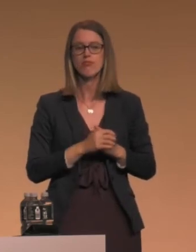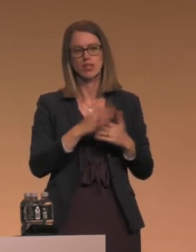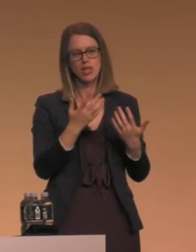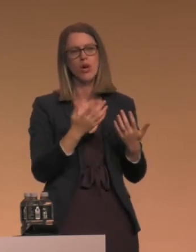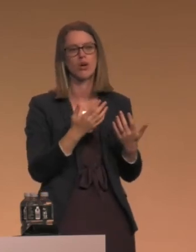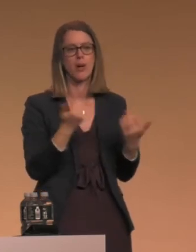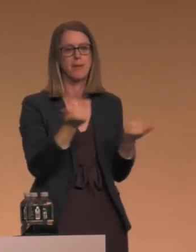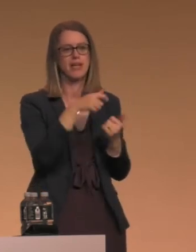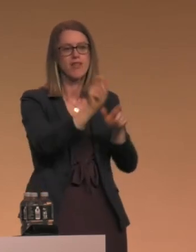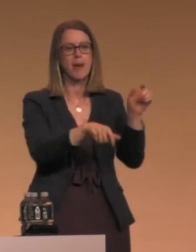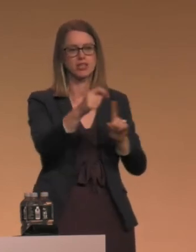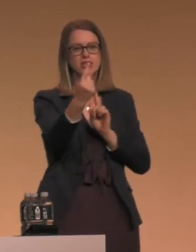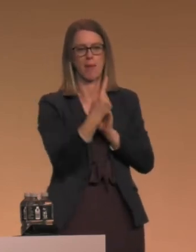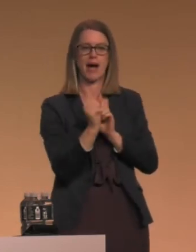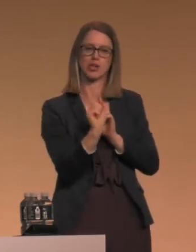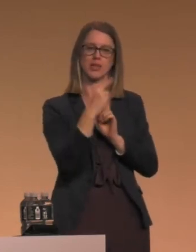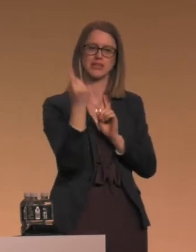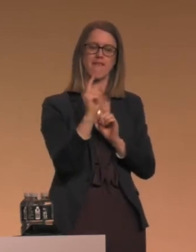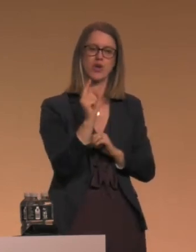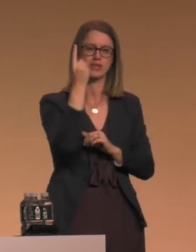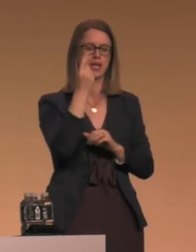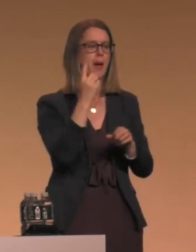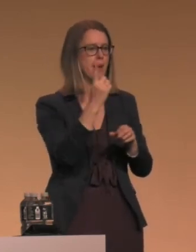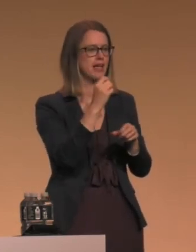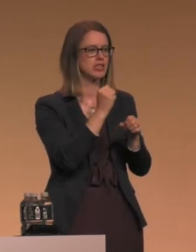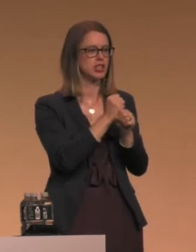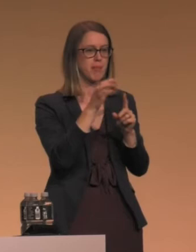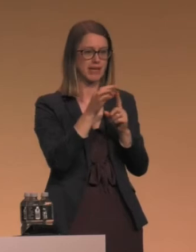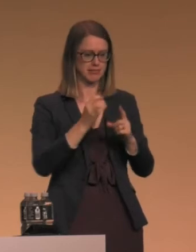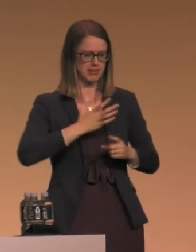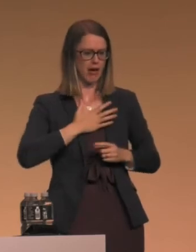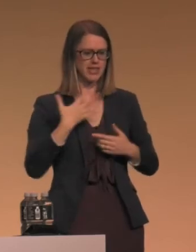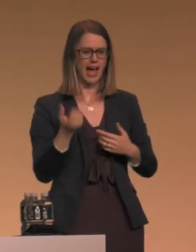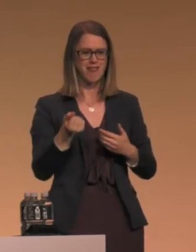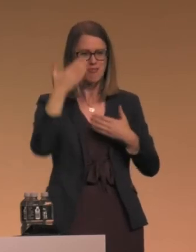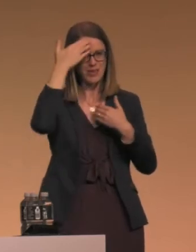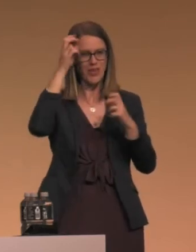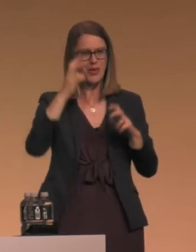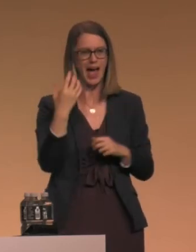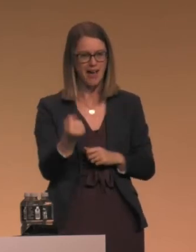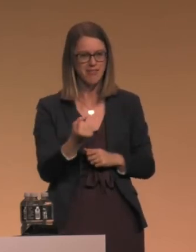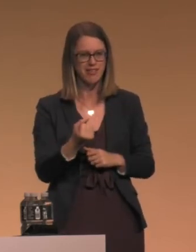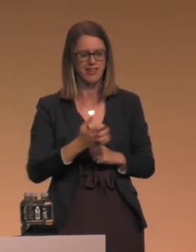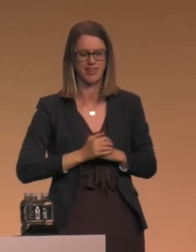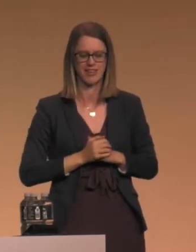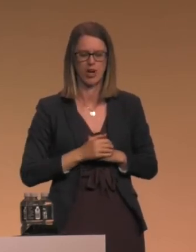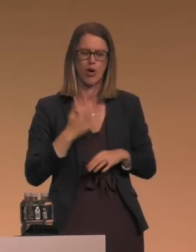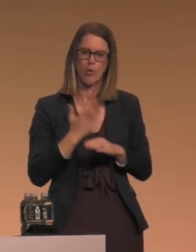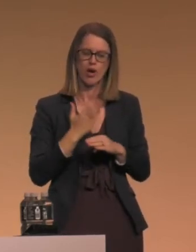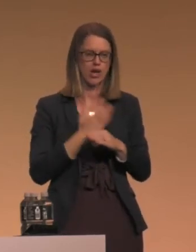for many of our patients' mental health concerns, GPs are not immune to mental health issues themselves. Working is extremely challenging,